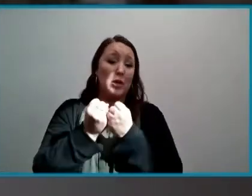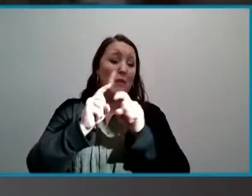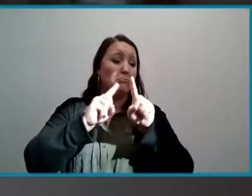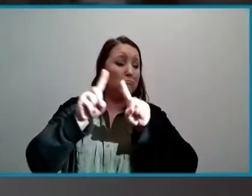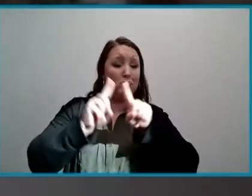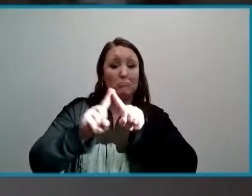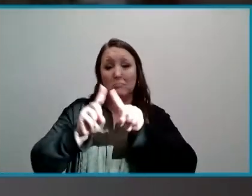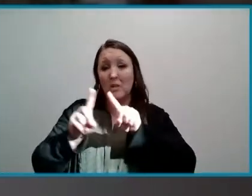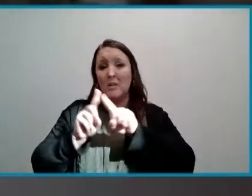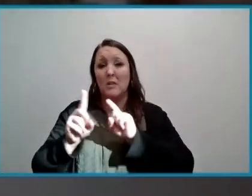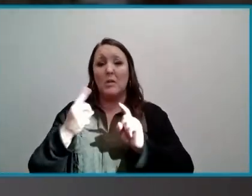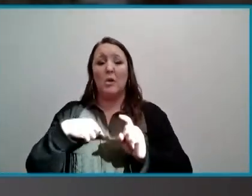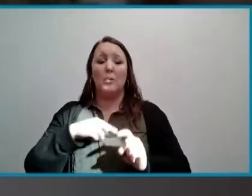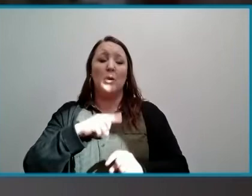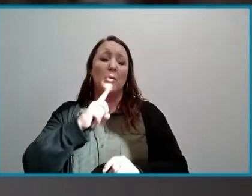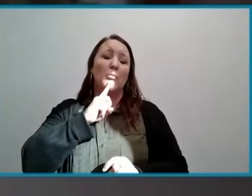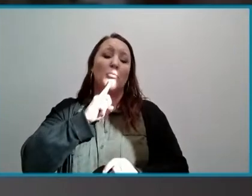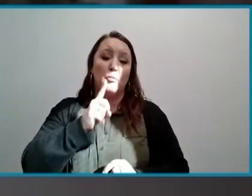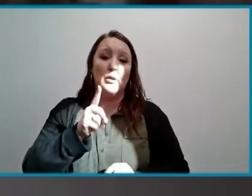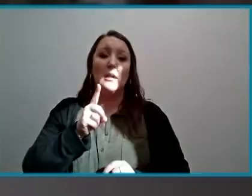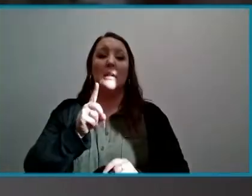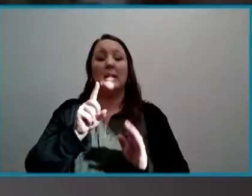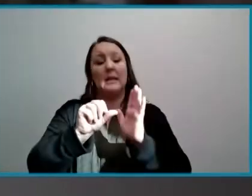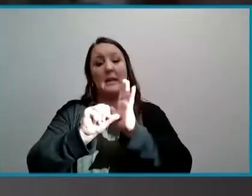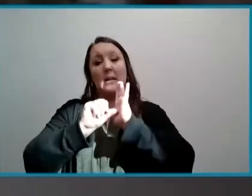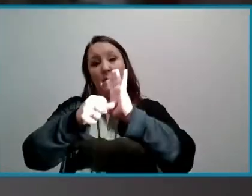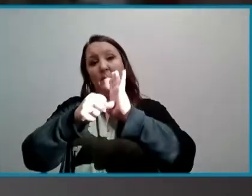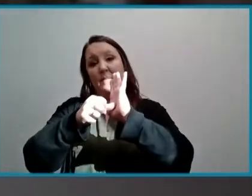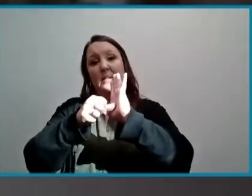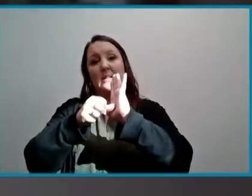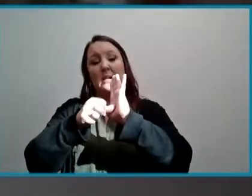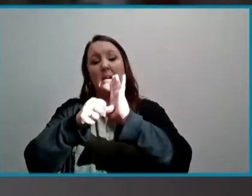we really emphasize that the work that,